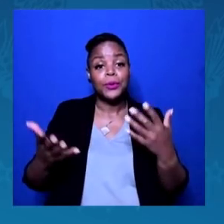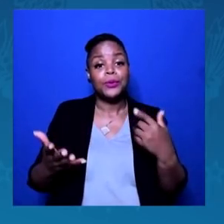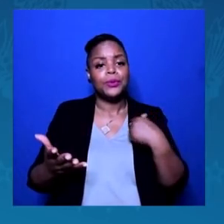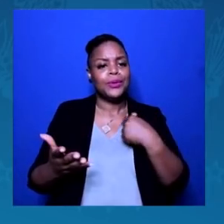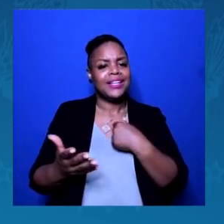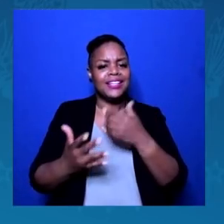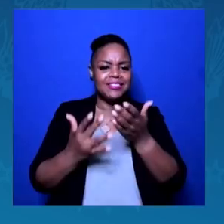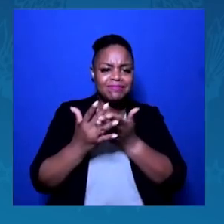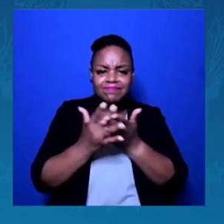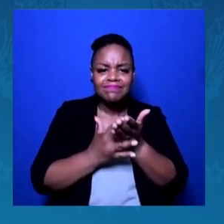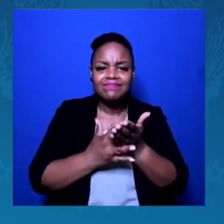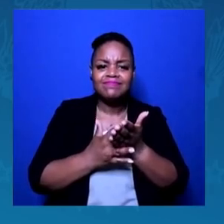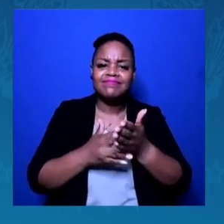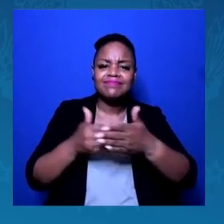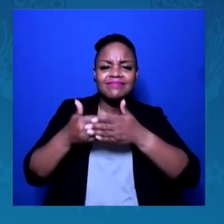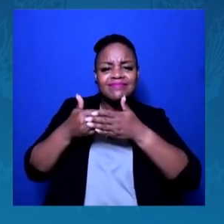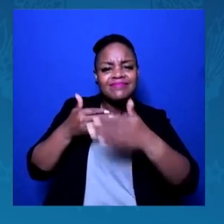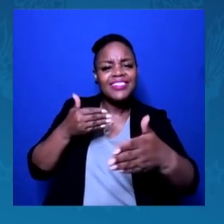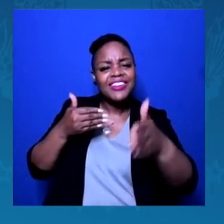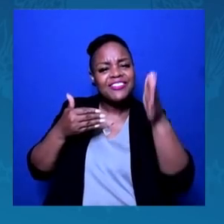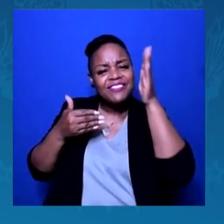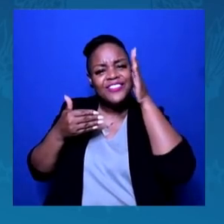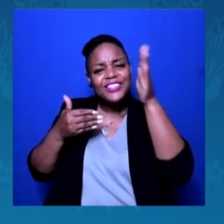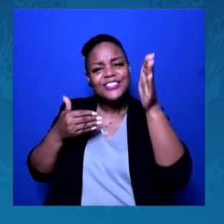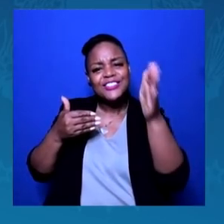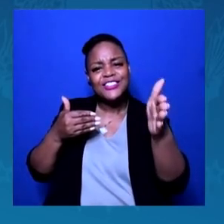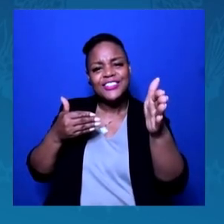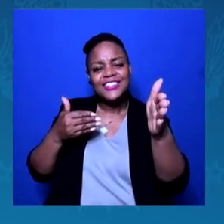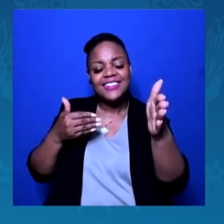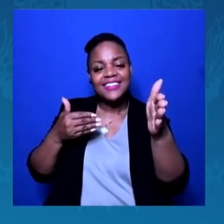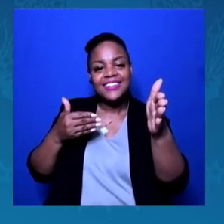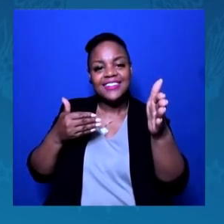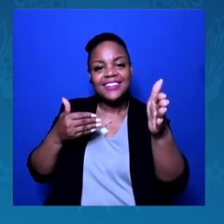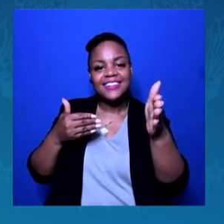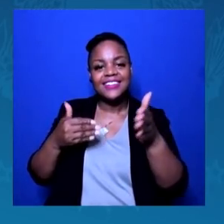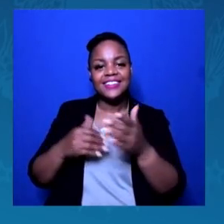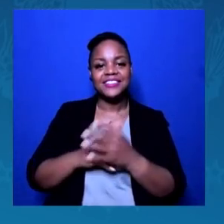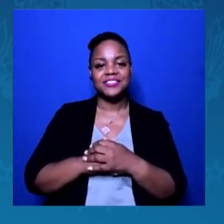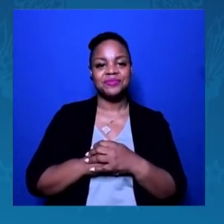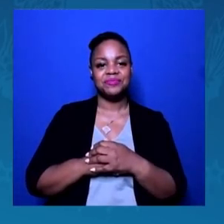we have with the spirit of understanding that it is mutually beneficial